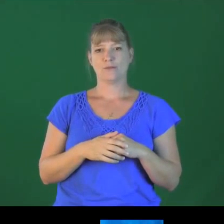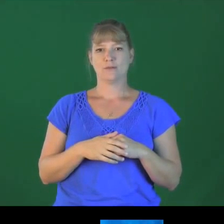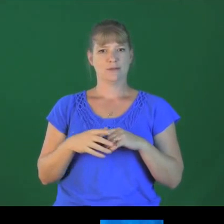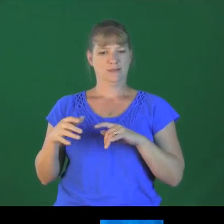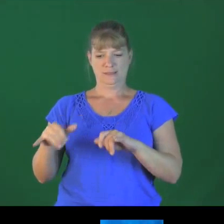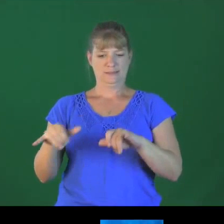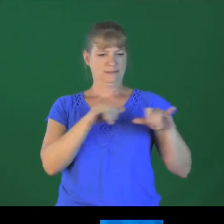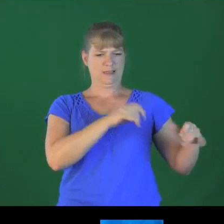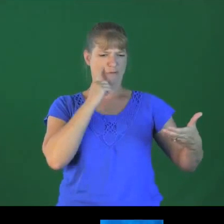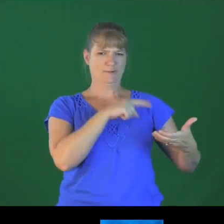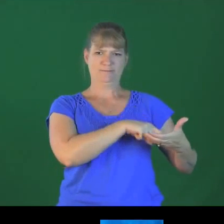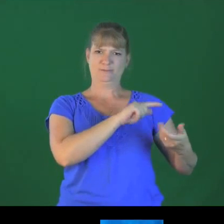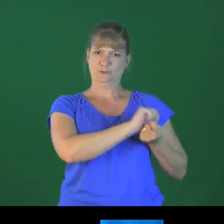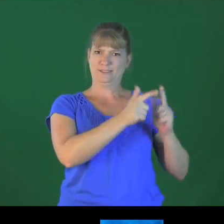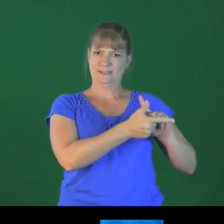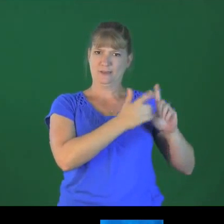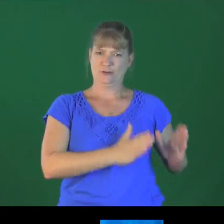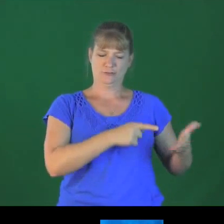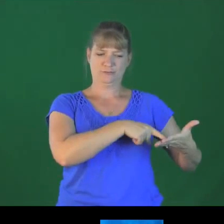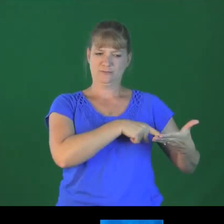the translator that I just showed you.